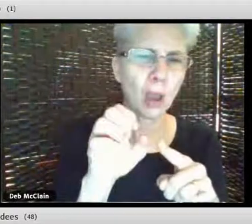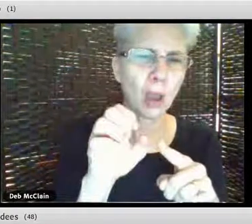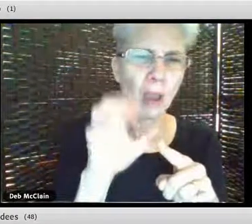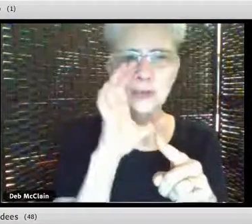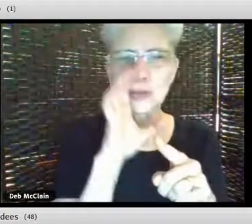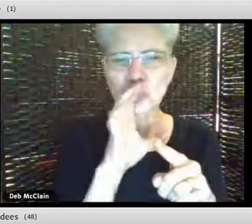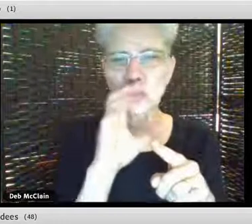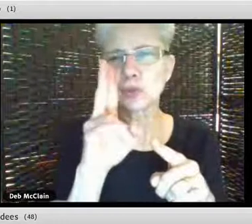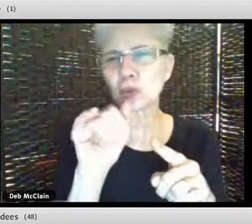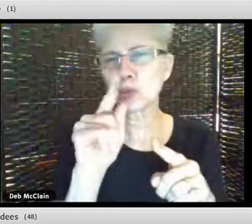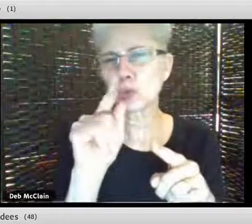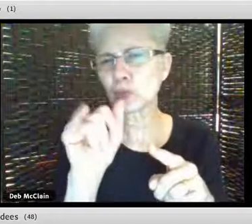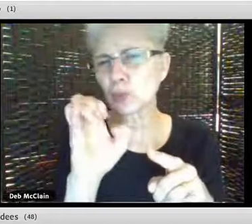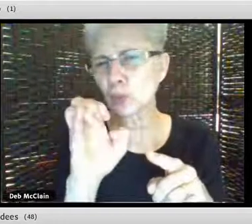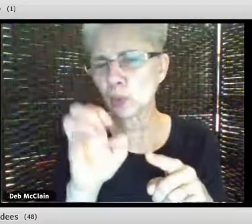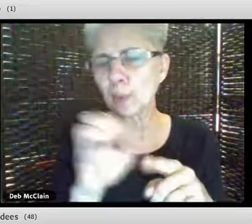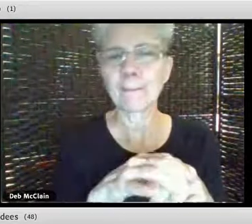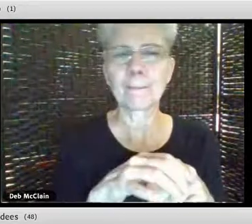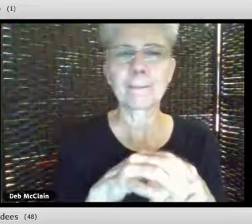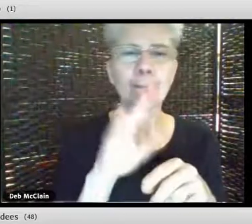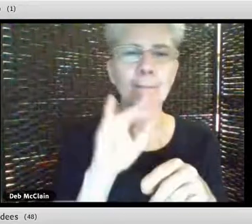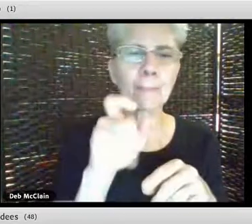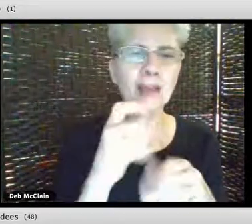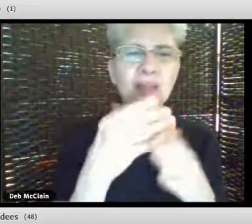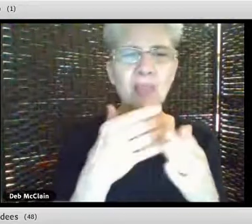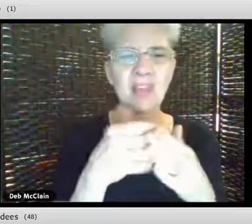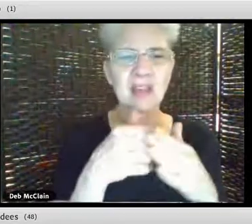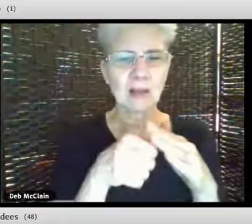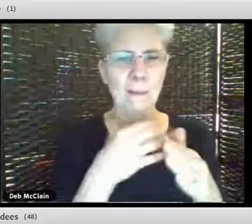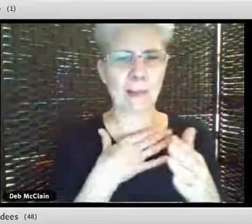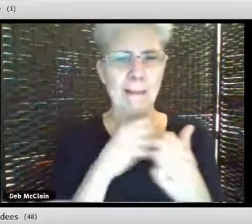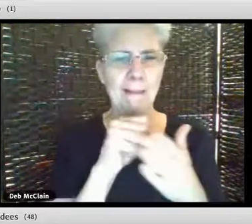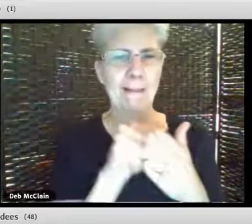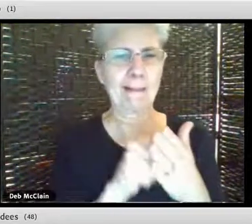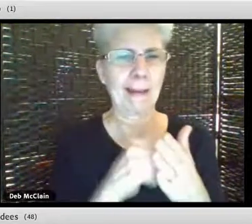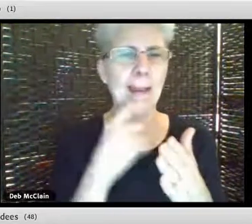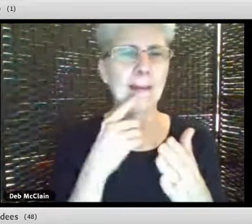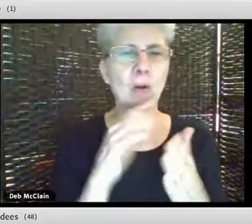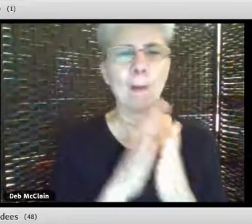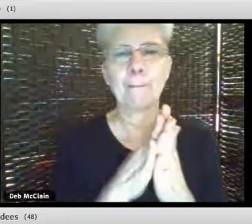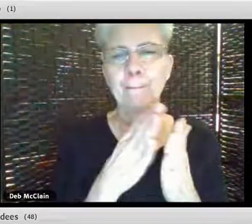but you'll see Drive, Search, YouTube, Maps. Some of the other ones that appear under my account are,